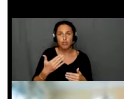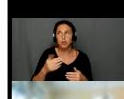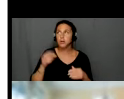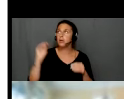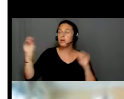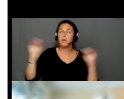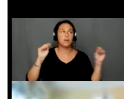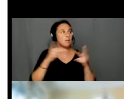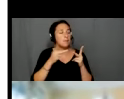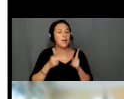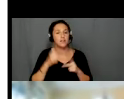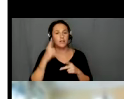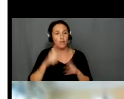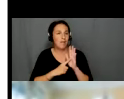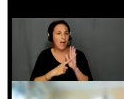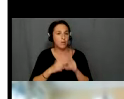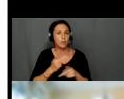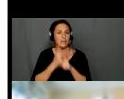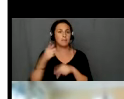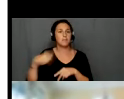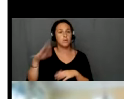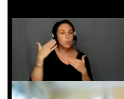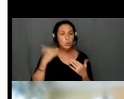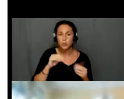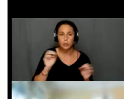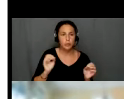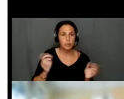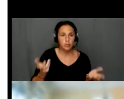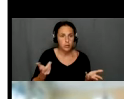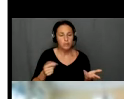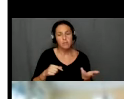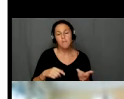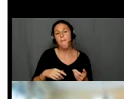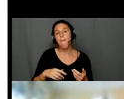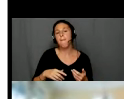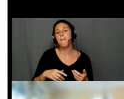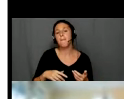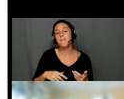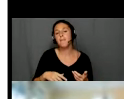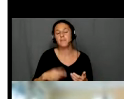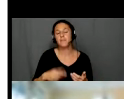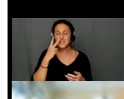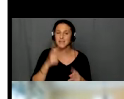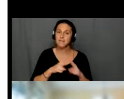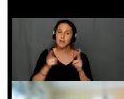workers cool. So we see really high temperatures, this graph here on the